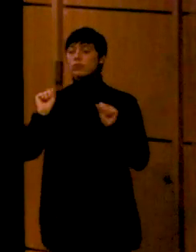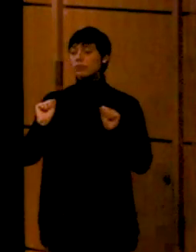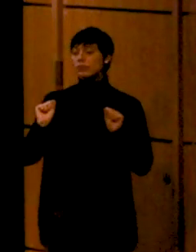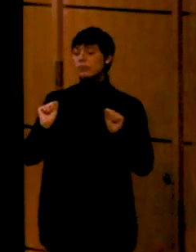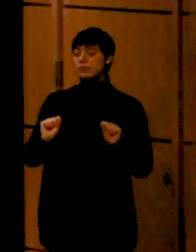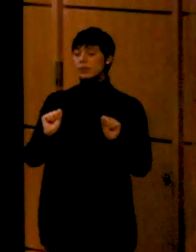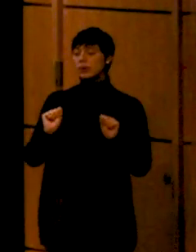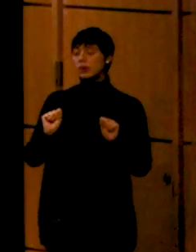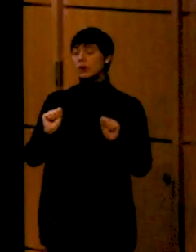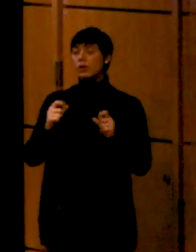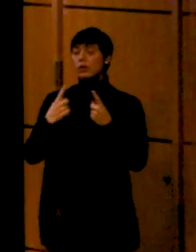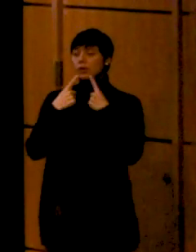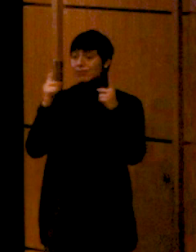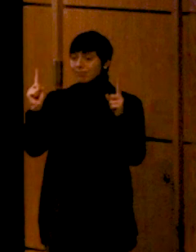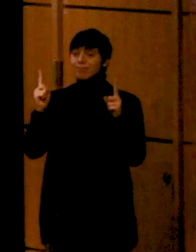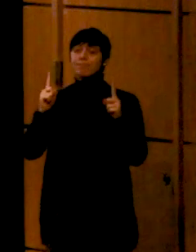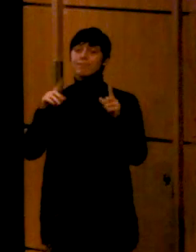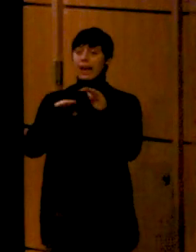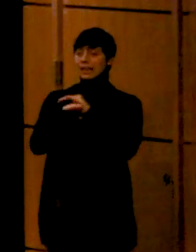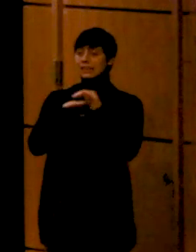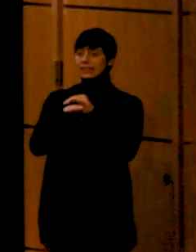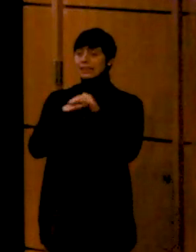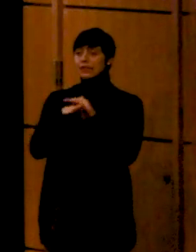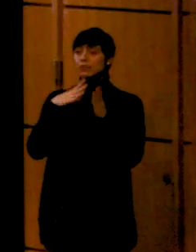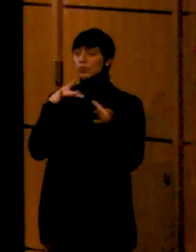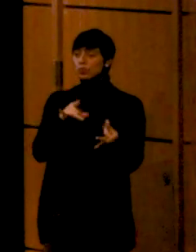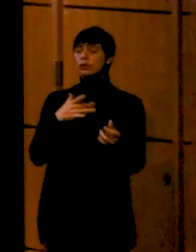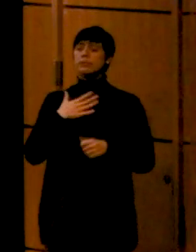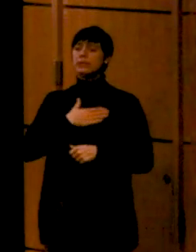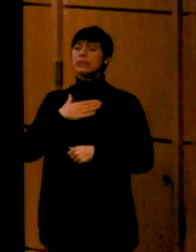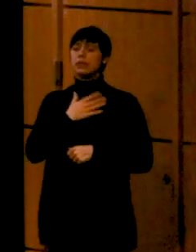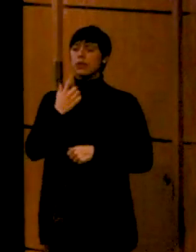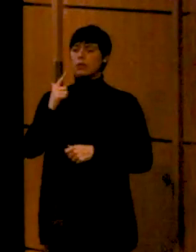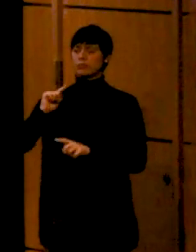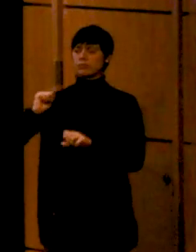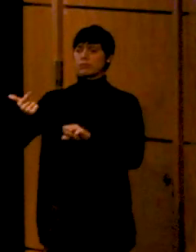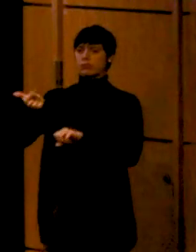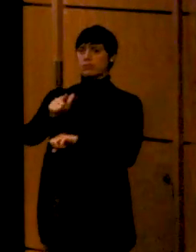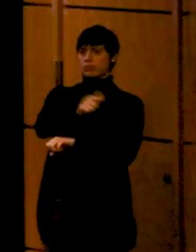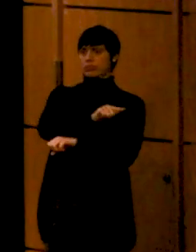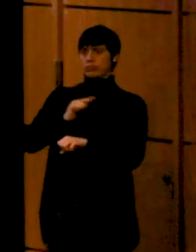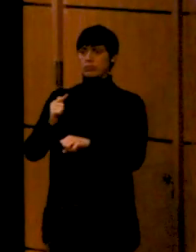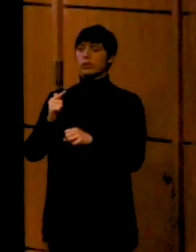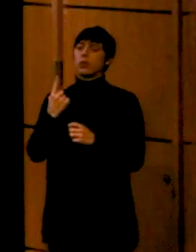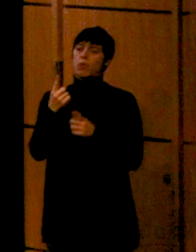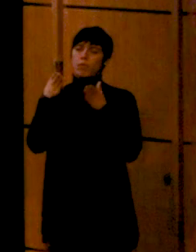program, that one person speaks at a time, and that you wait for a microphone to be passed to you.